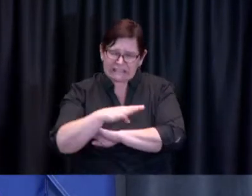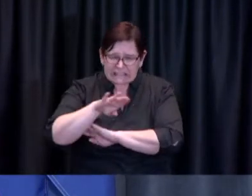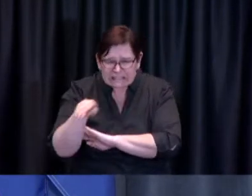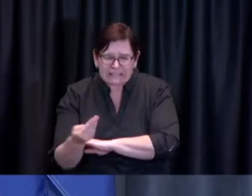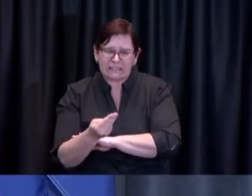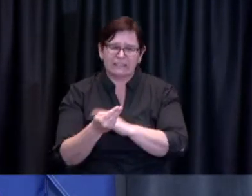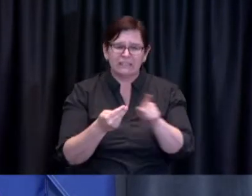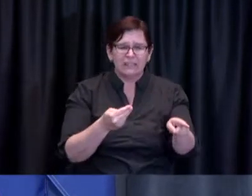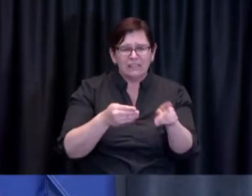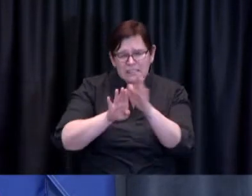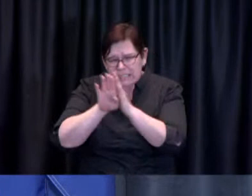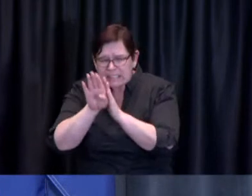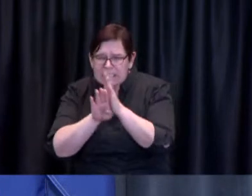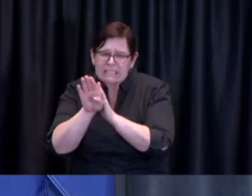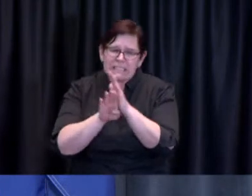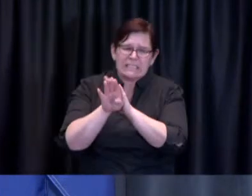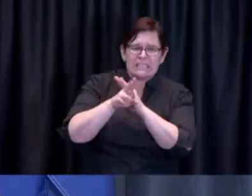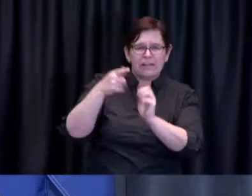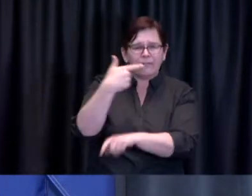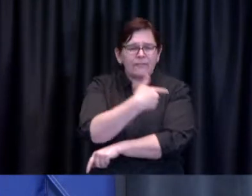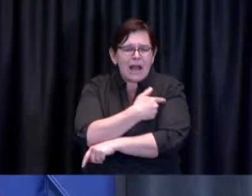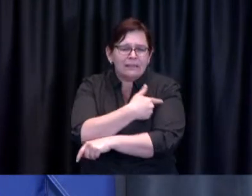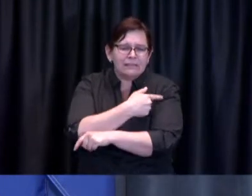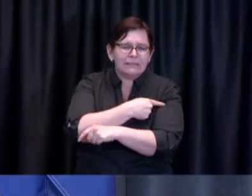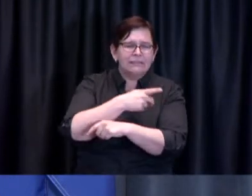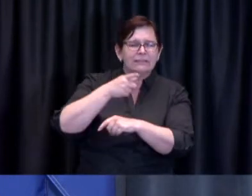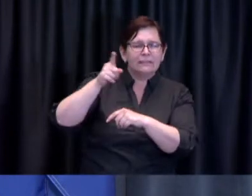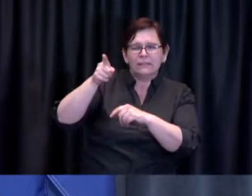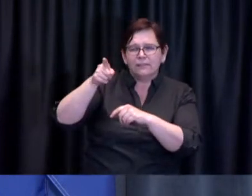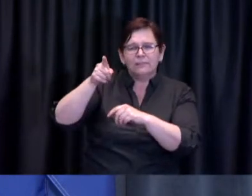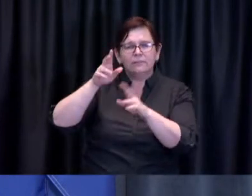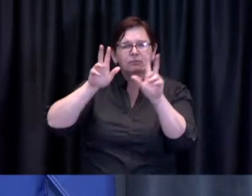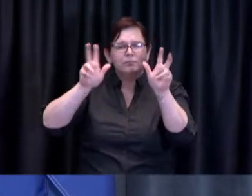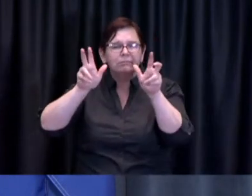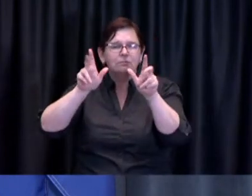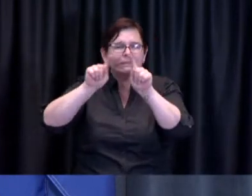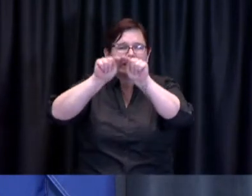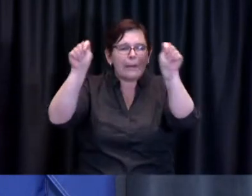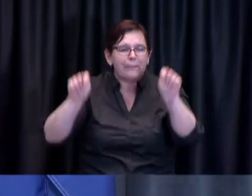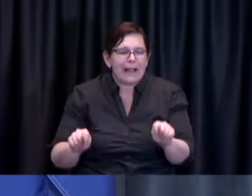load the vaccine clinic load templates that make it possible for these additional appointments